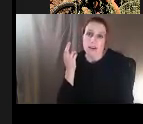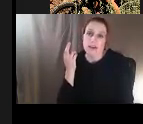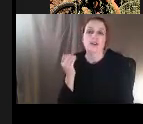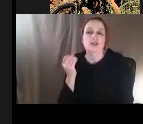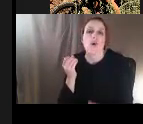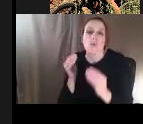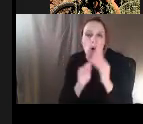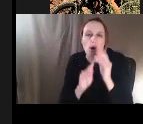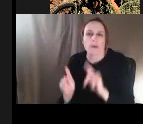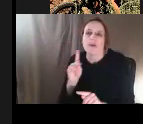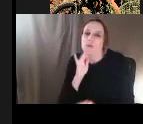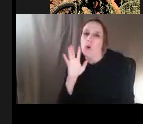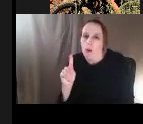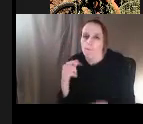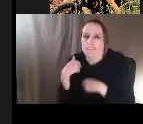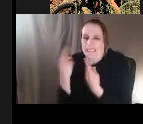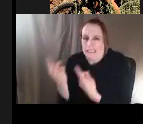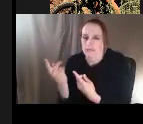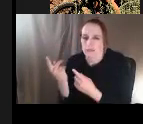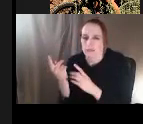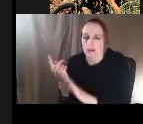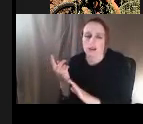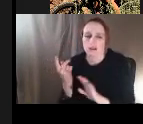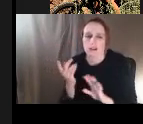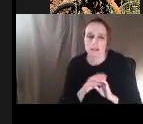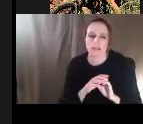And please hear me, this platform is not drawing